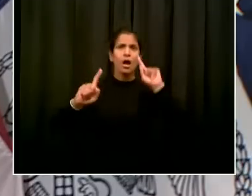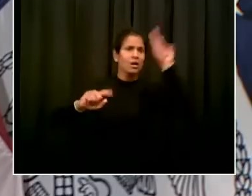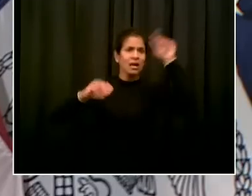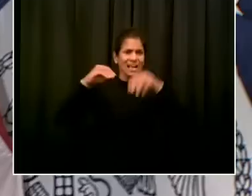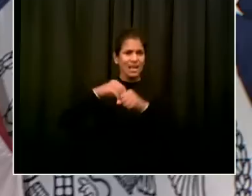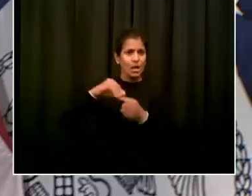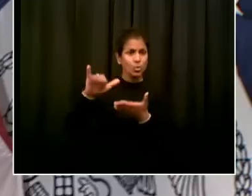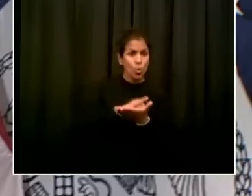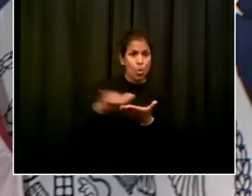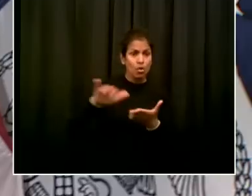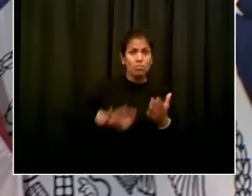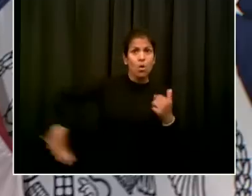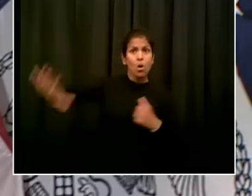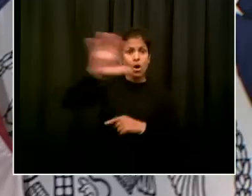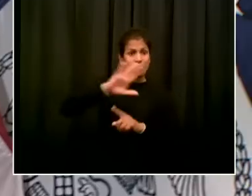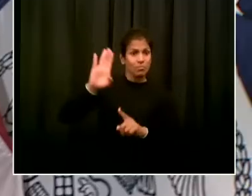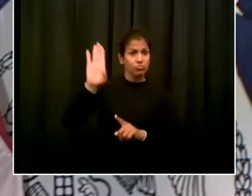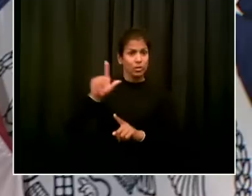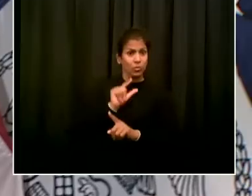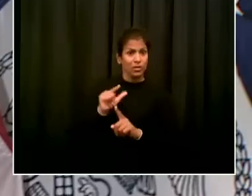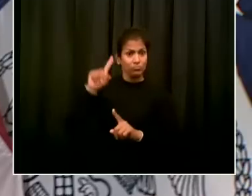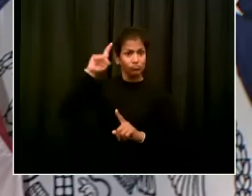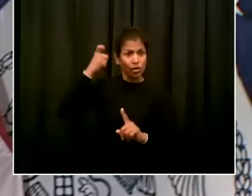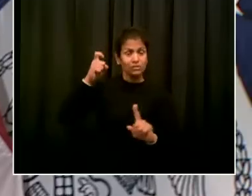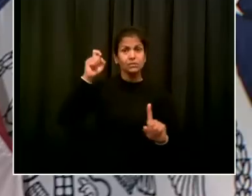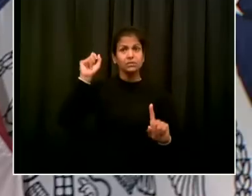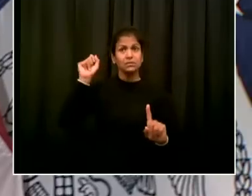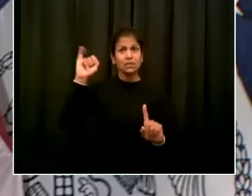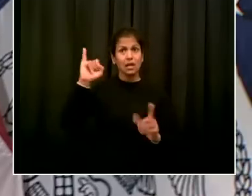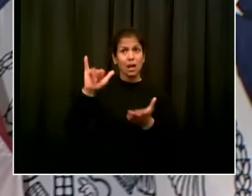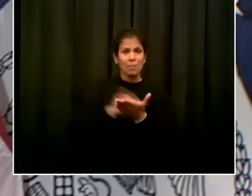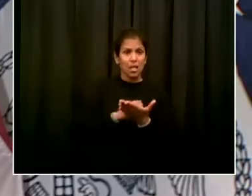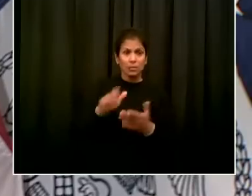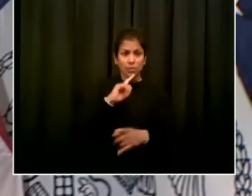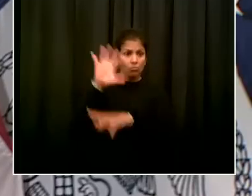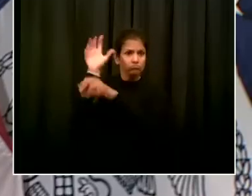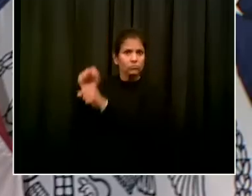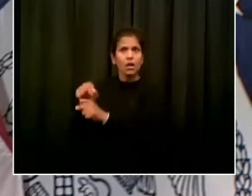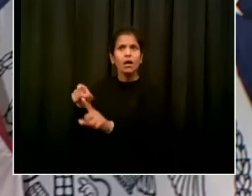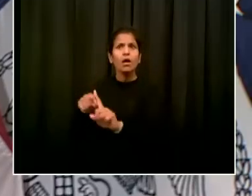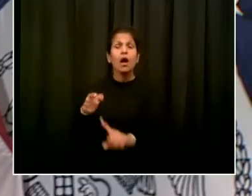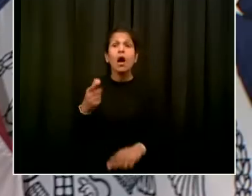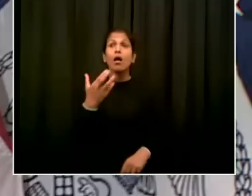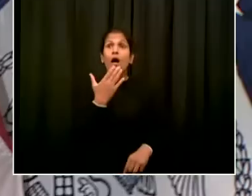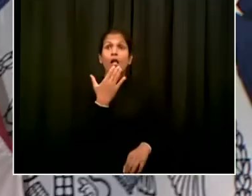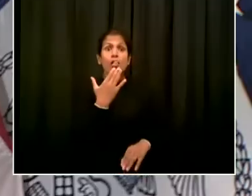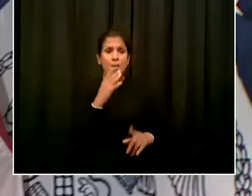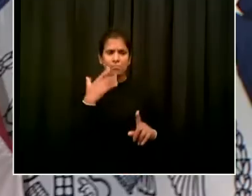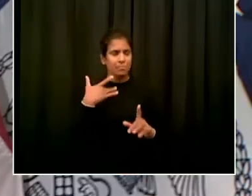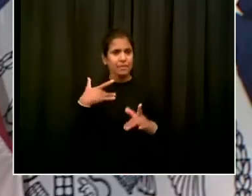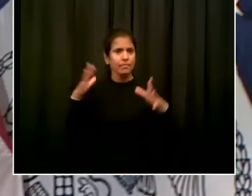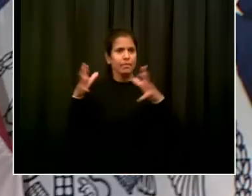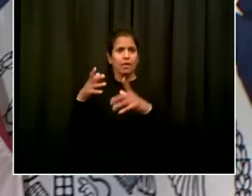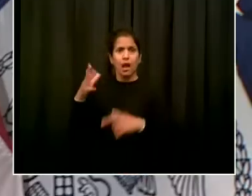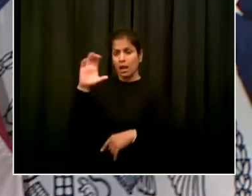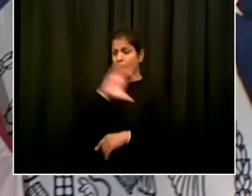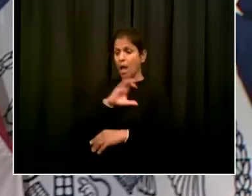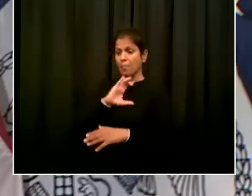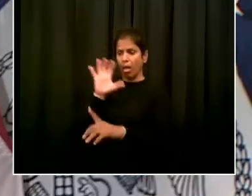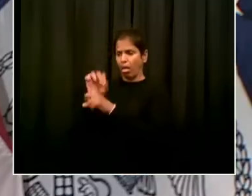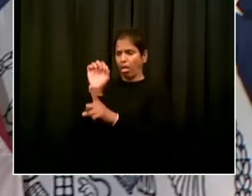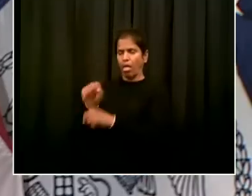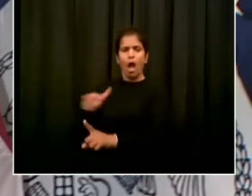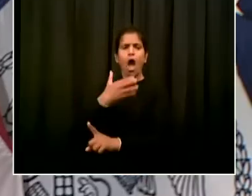THAT POSES ANDGER, TRAFFIC STOP